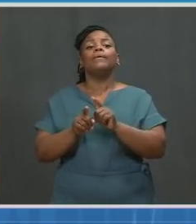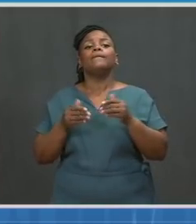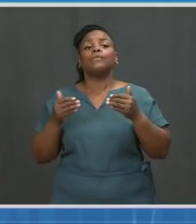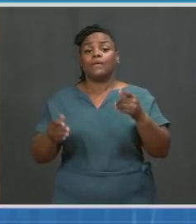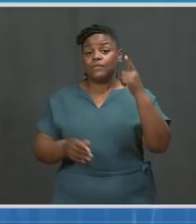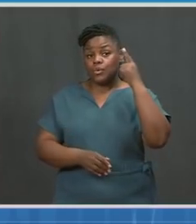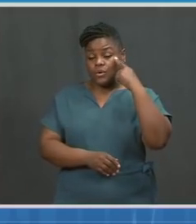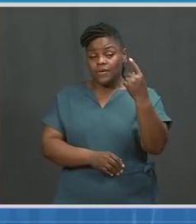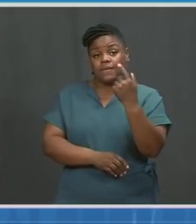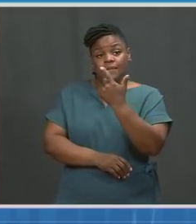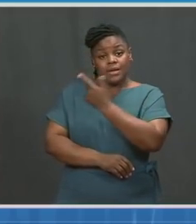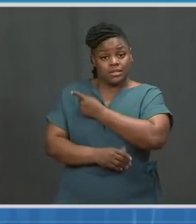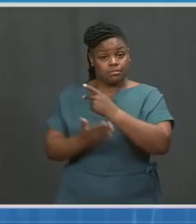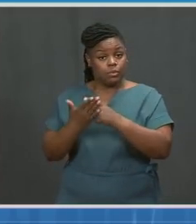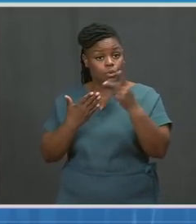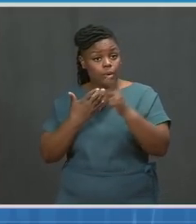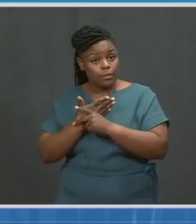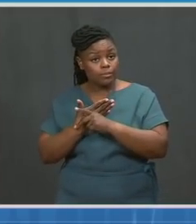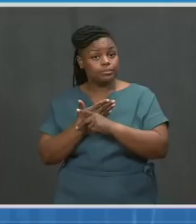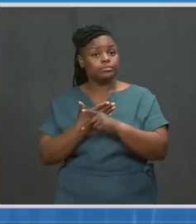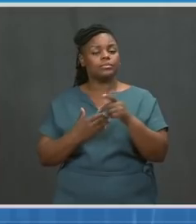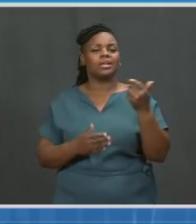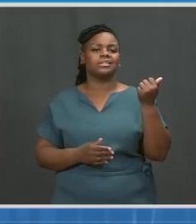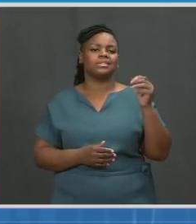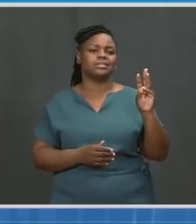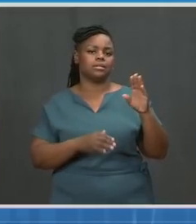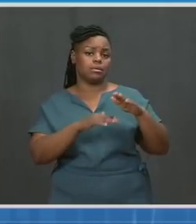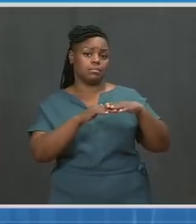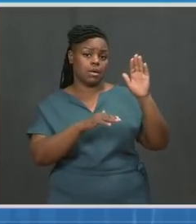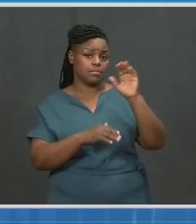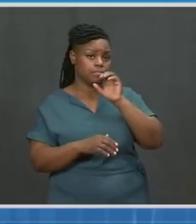where everyone 16 and over is eligible to get vaccinated.